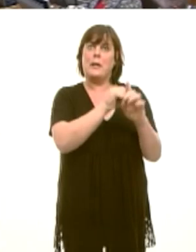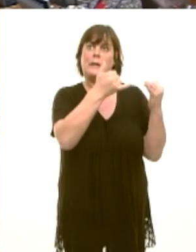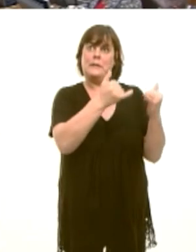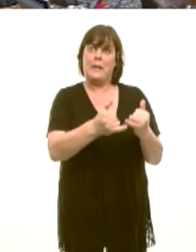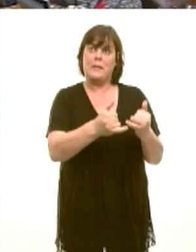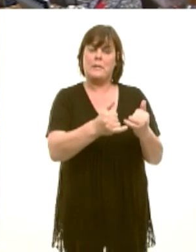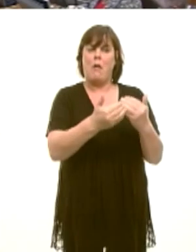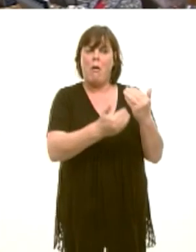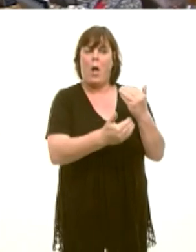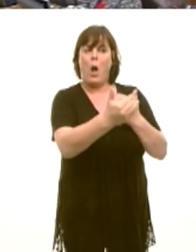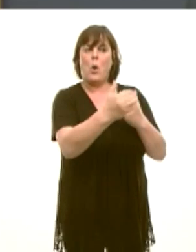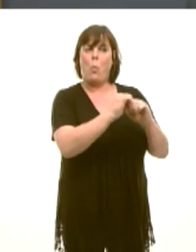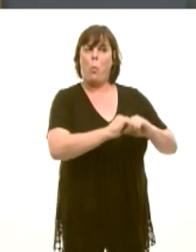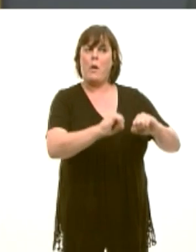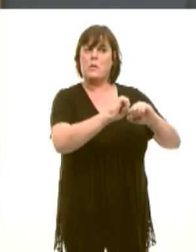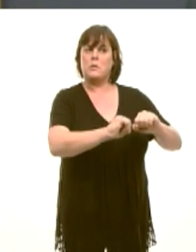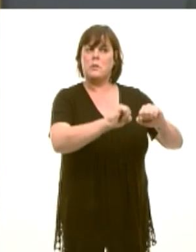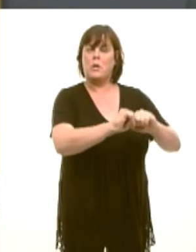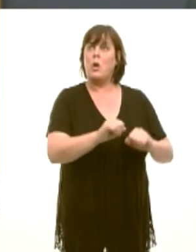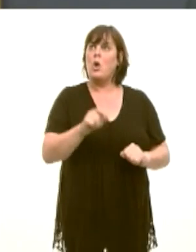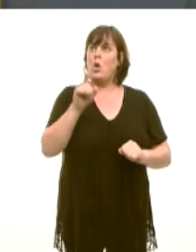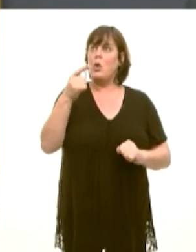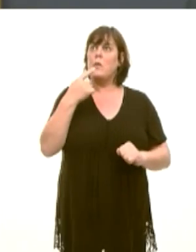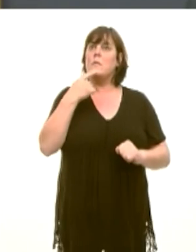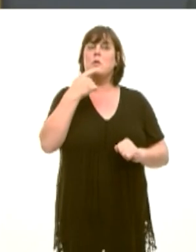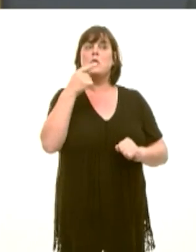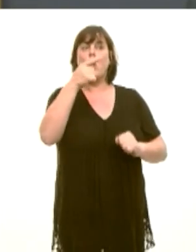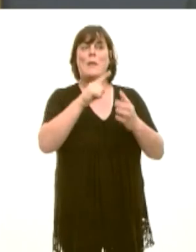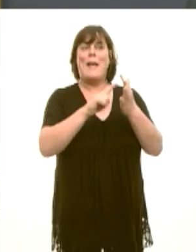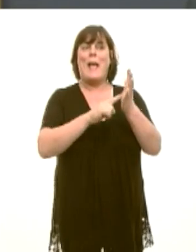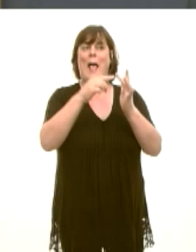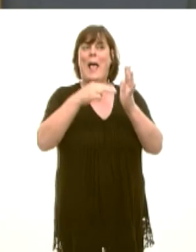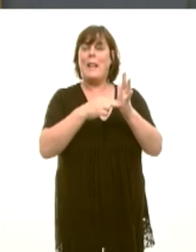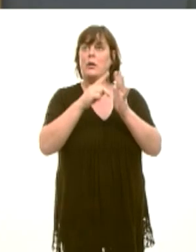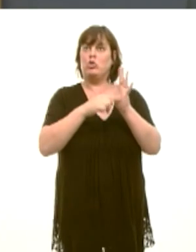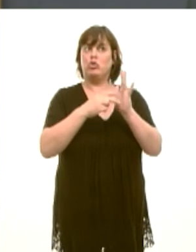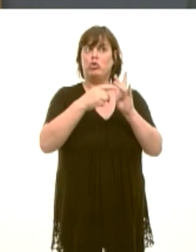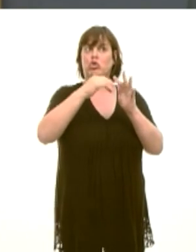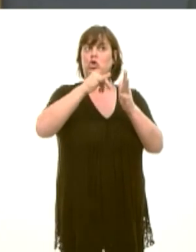You have already conceded to my colleague Elin Jones that waiting times here are worse